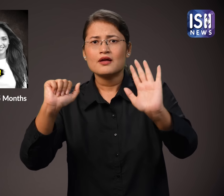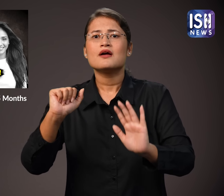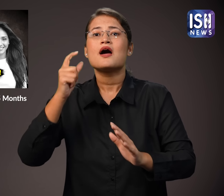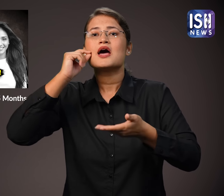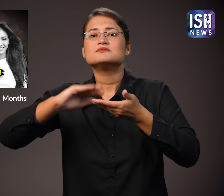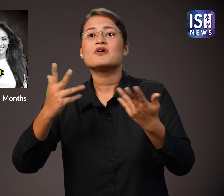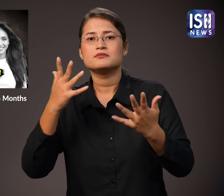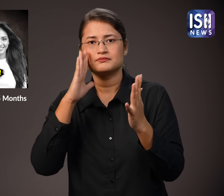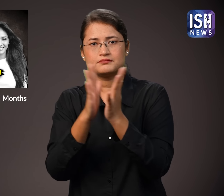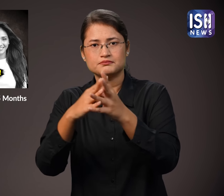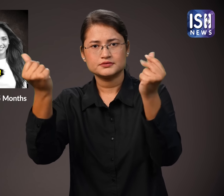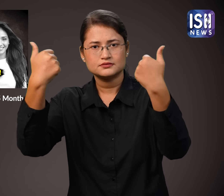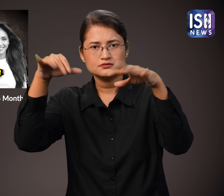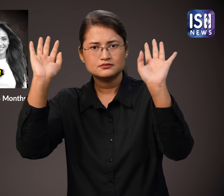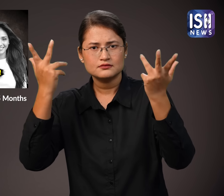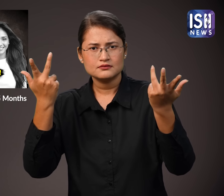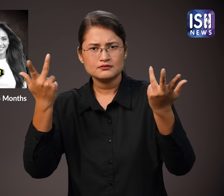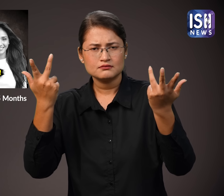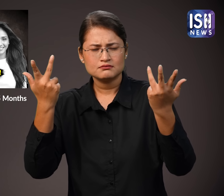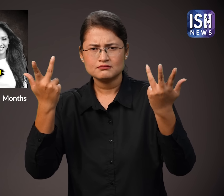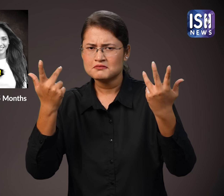Meanwhile, Samarth was absconding.